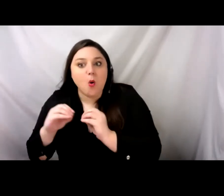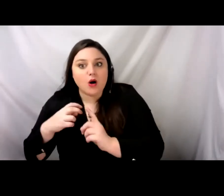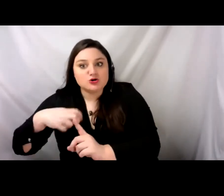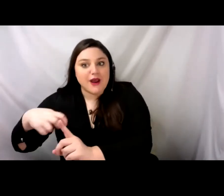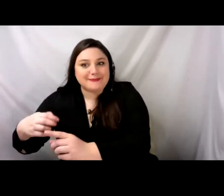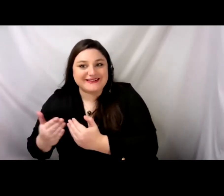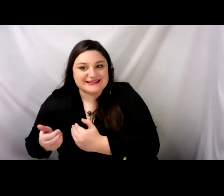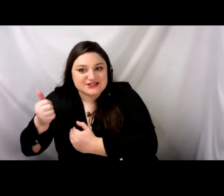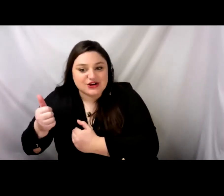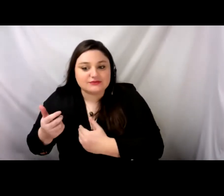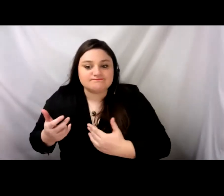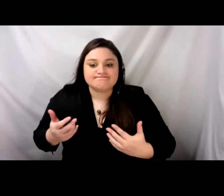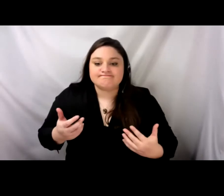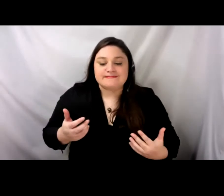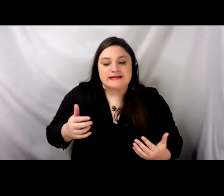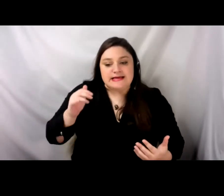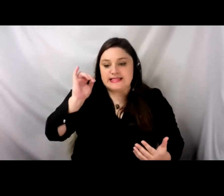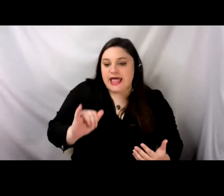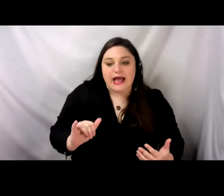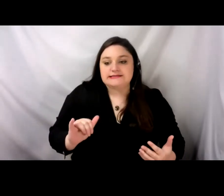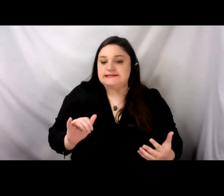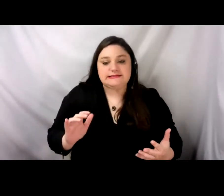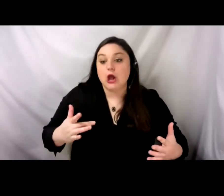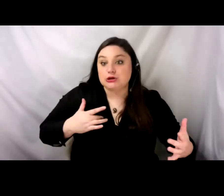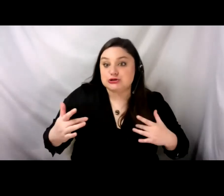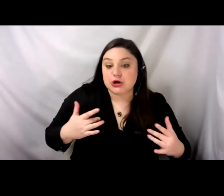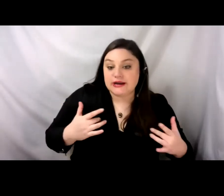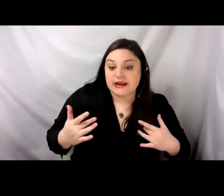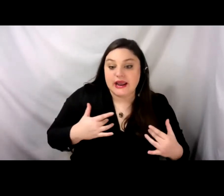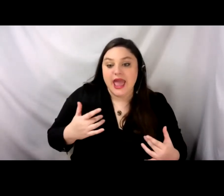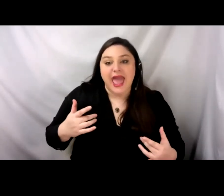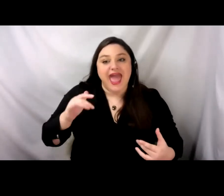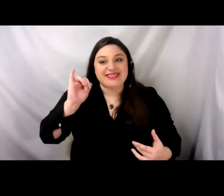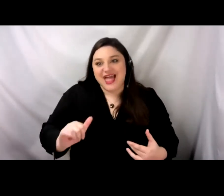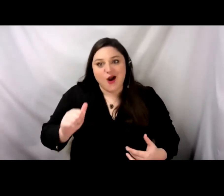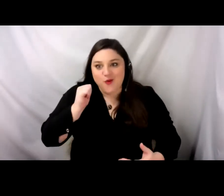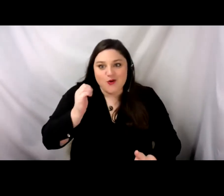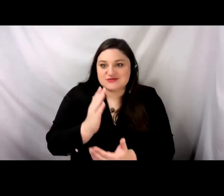unfortunately do not look very kind to our sector,